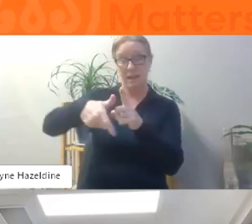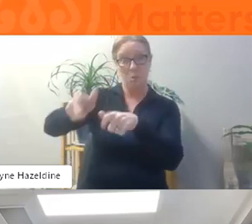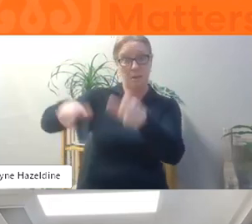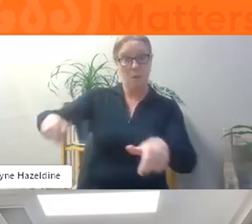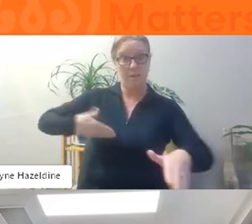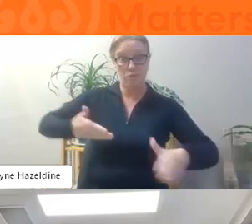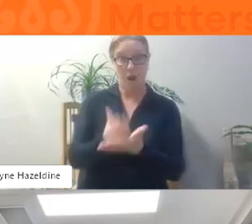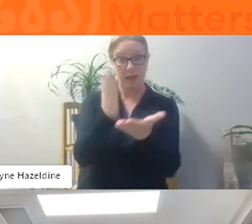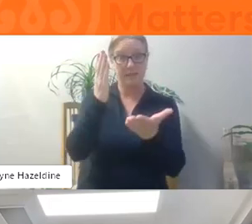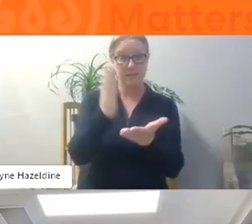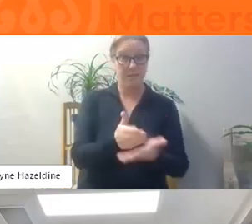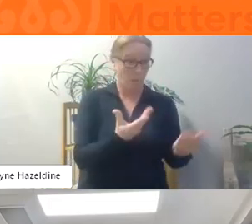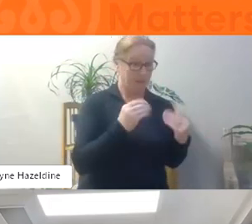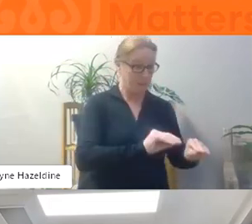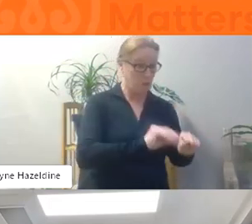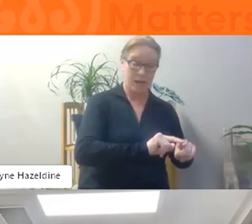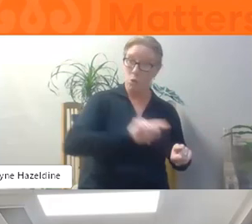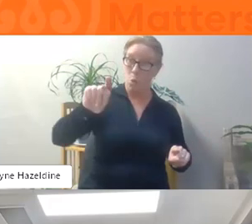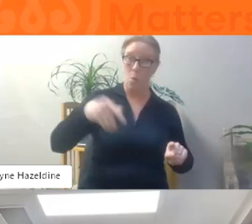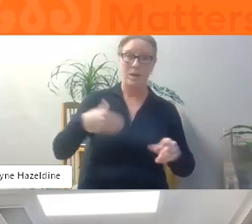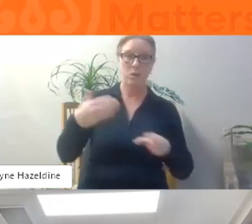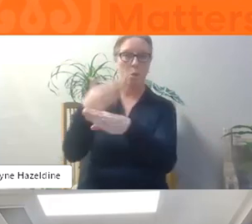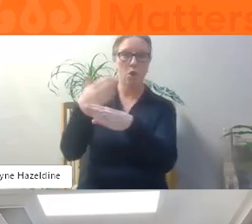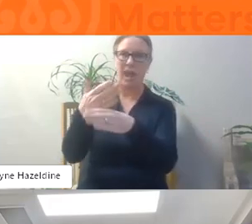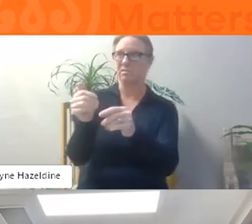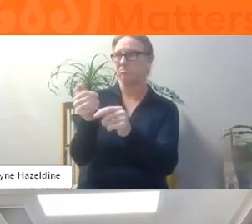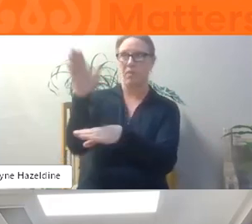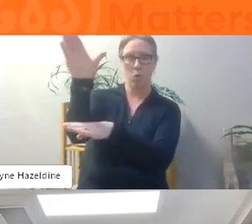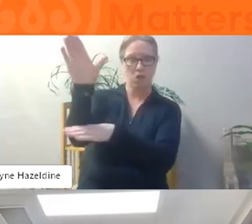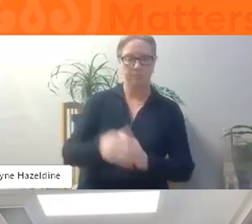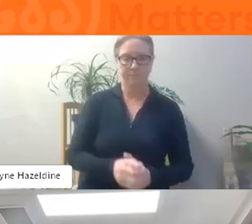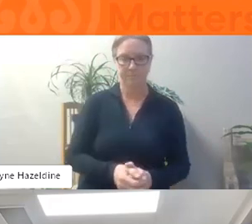through from education to the workforce and beyond. So without further